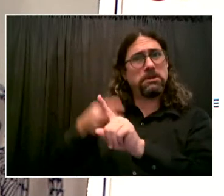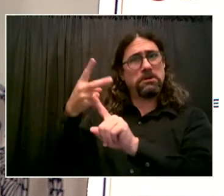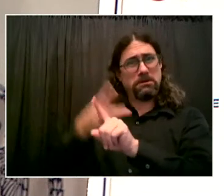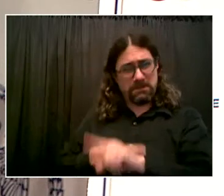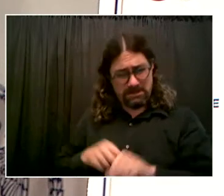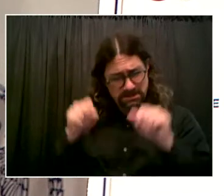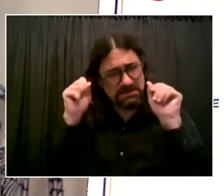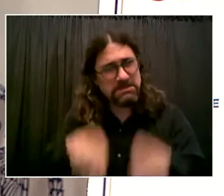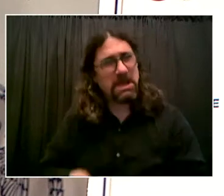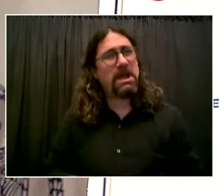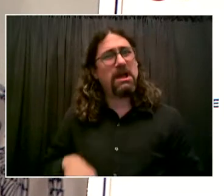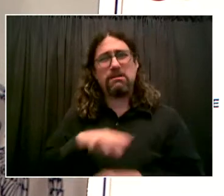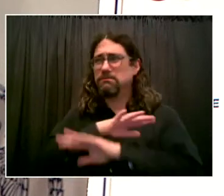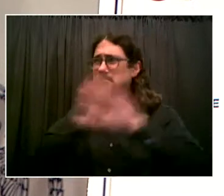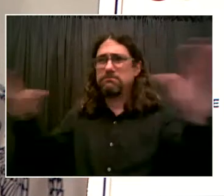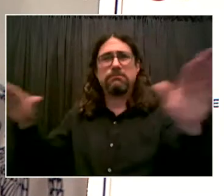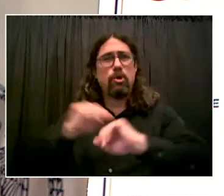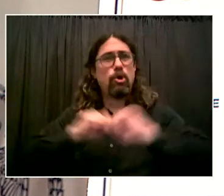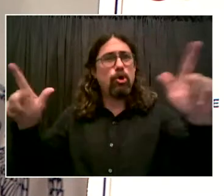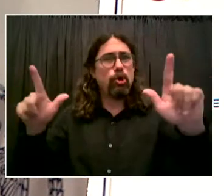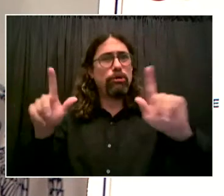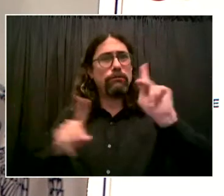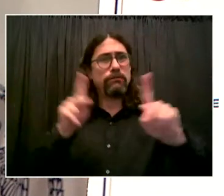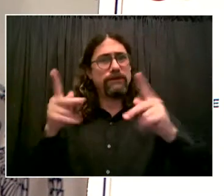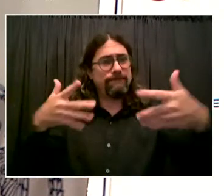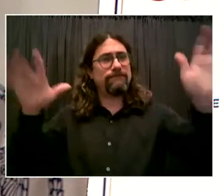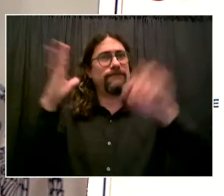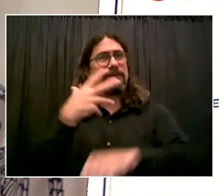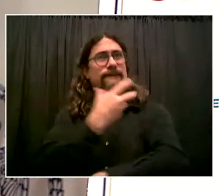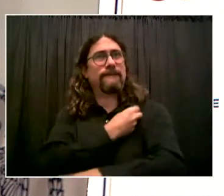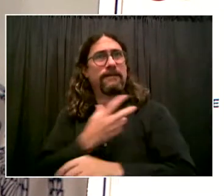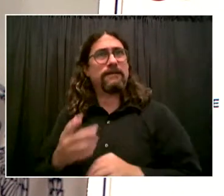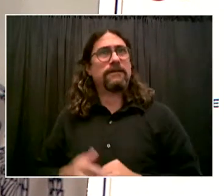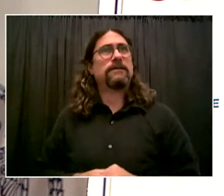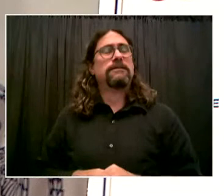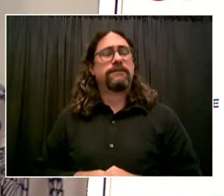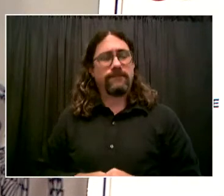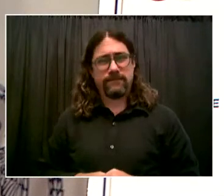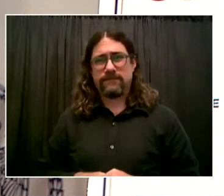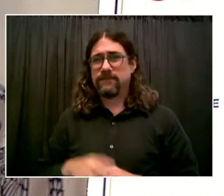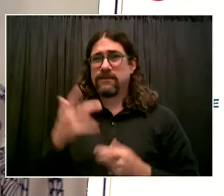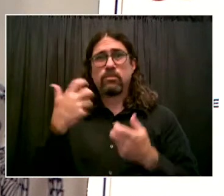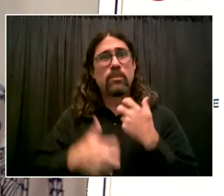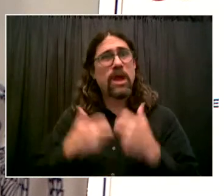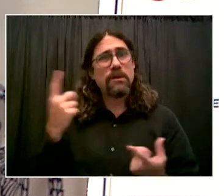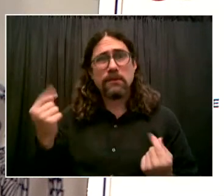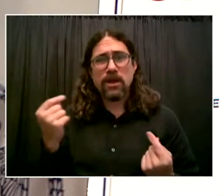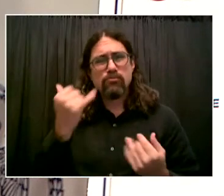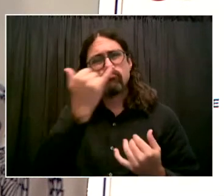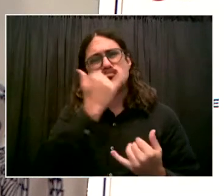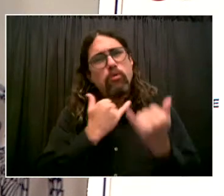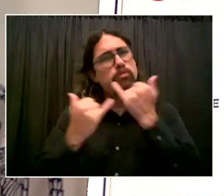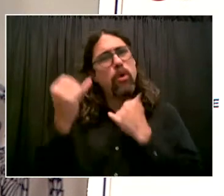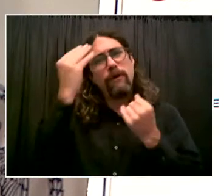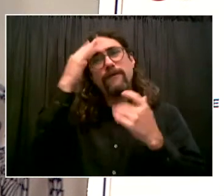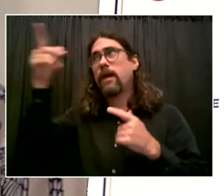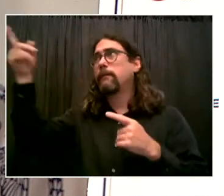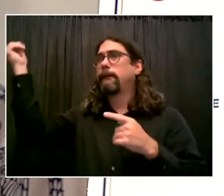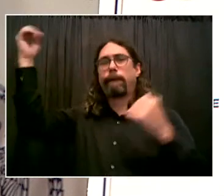THE FACT THAT PEOPLE ARE BUYING INTO IT. A CERTAIN POINT PERNASO L RESPONSIBILITY